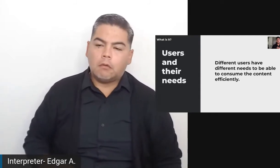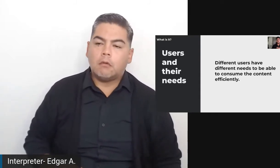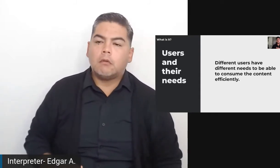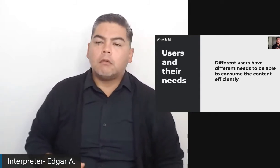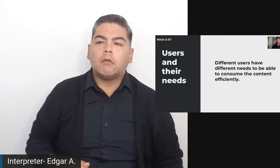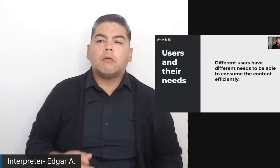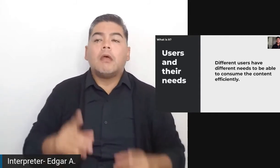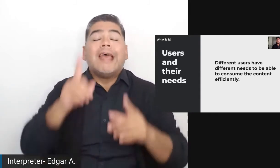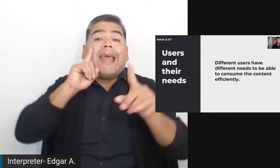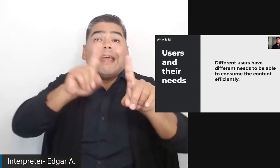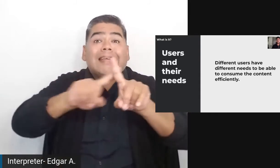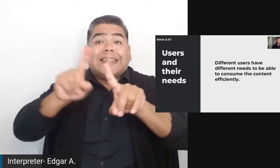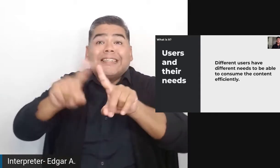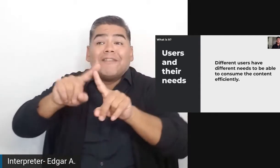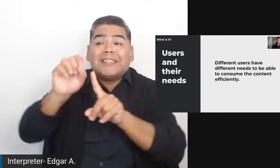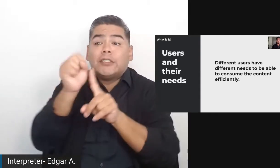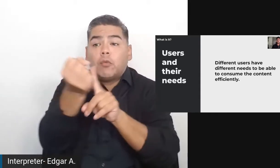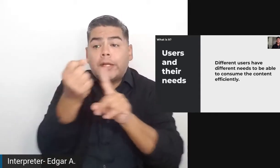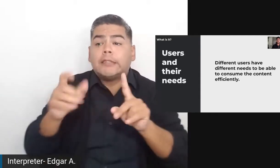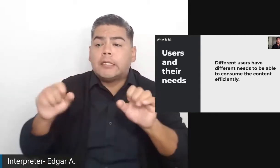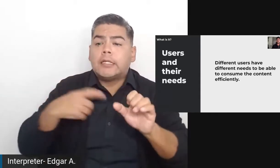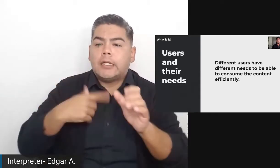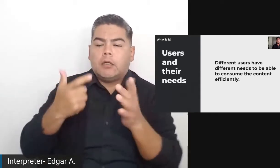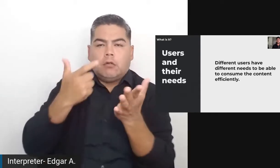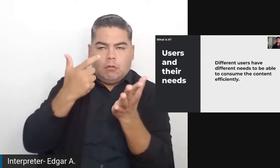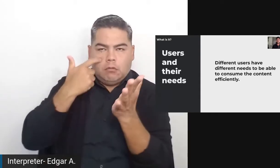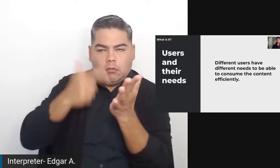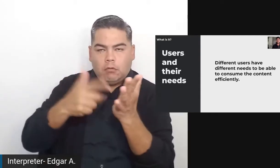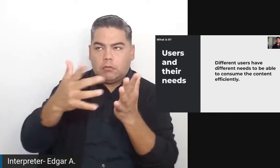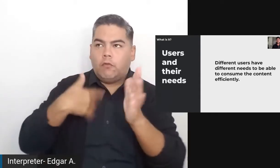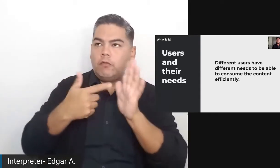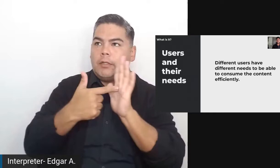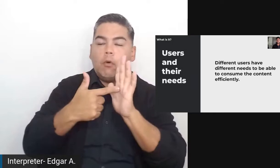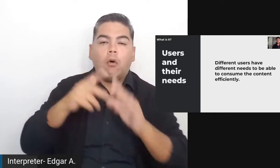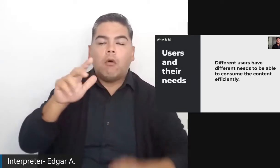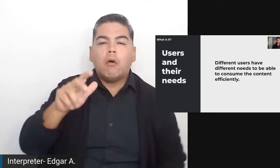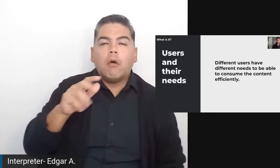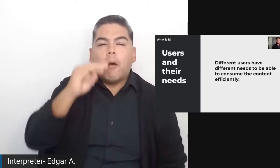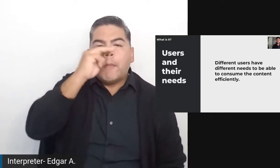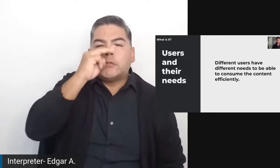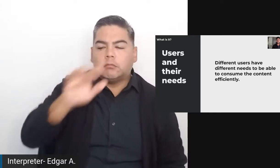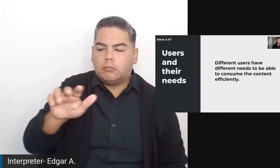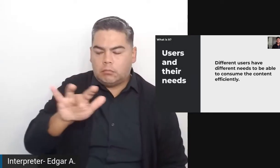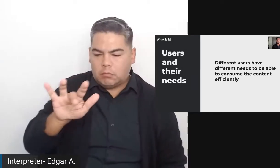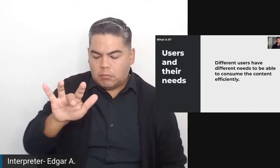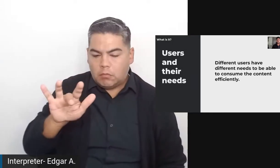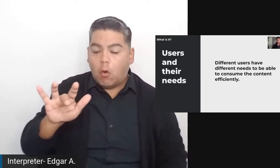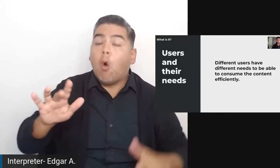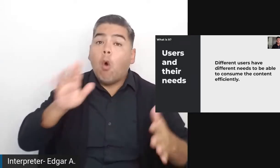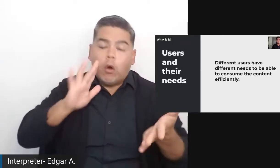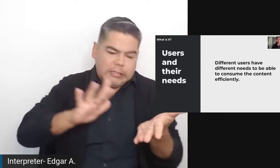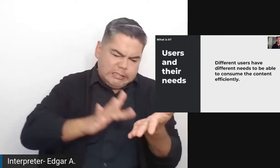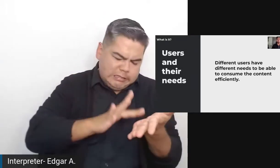for temporary situations, for instance let's say that your mouse stops working or the [unintelligible ] of your laptop stops working.